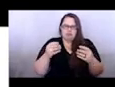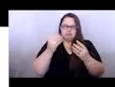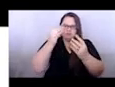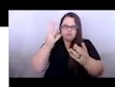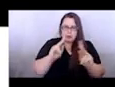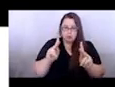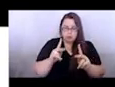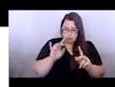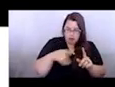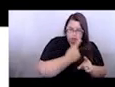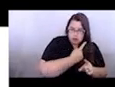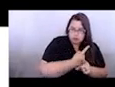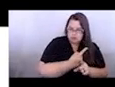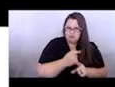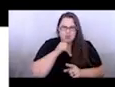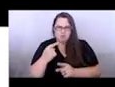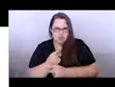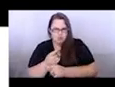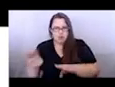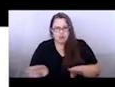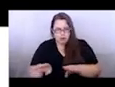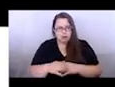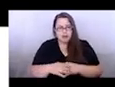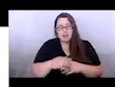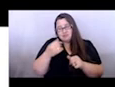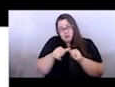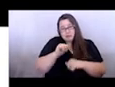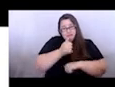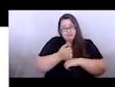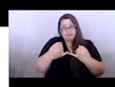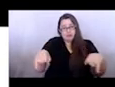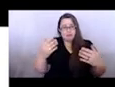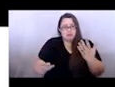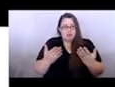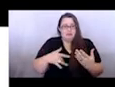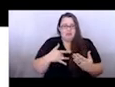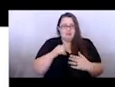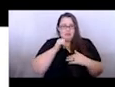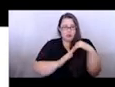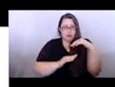And remember, setting boundaries can feel uncomfortable at first. And be stressful.